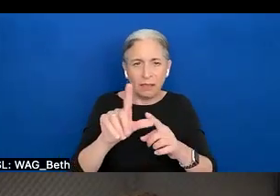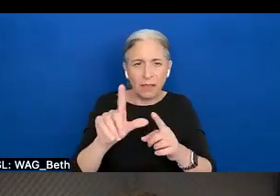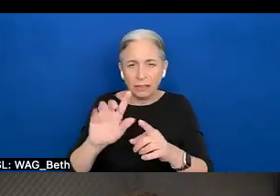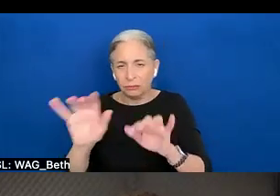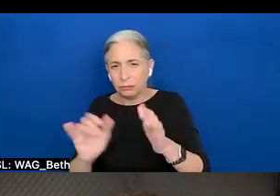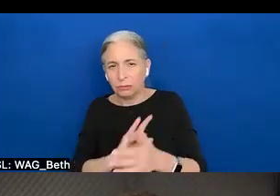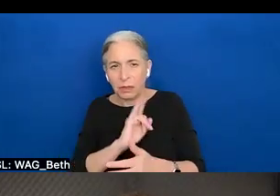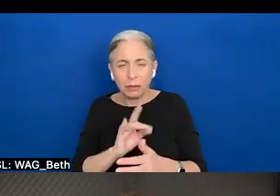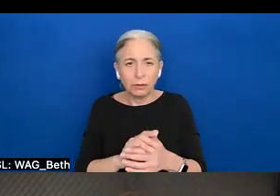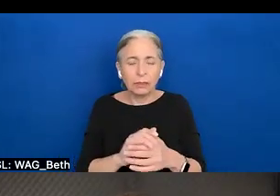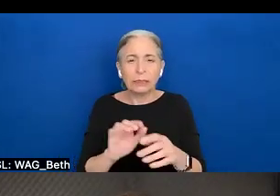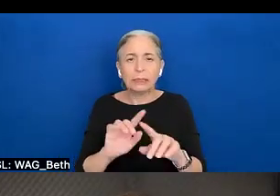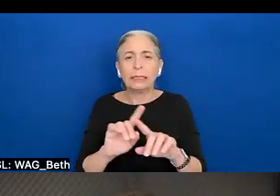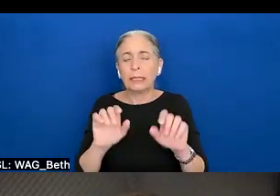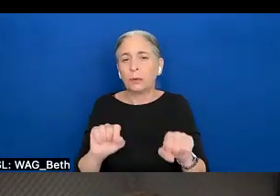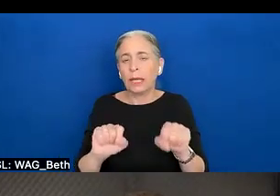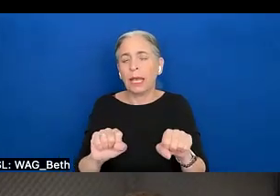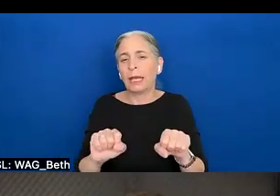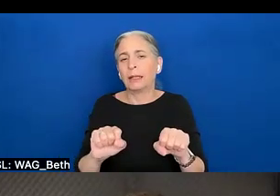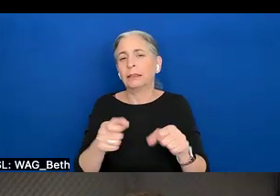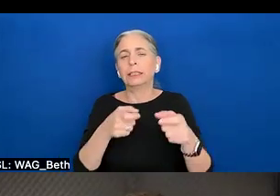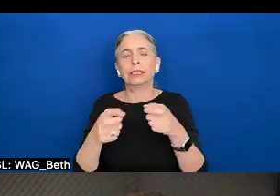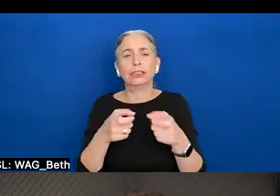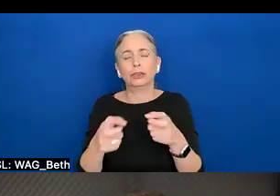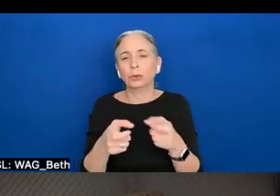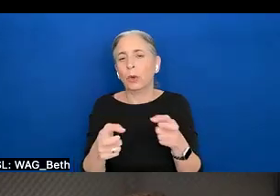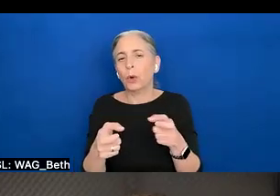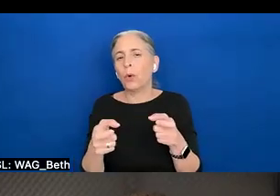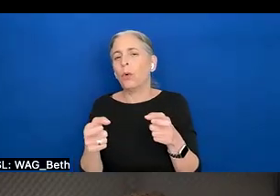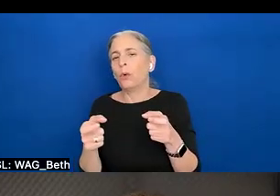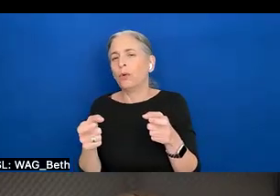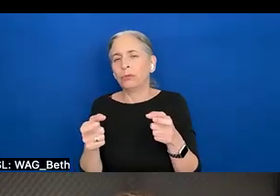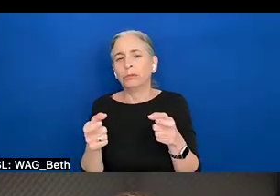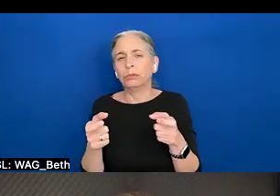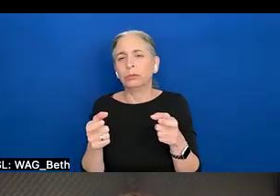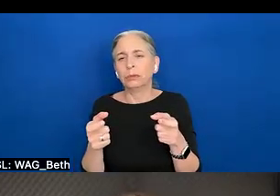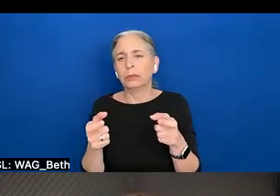control, in a very, very fine way, how the text is